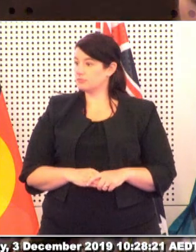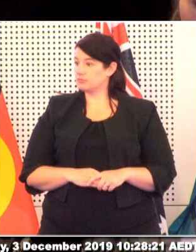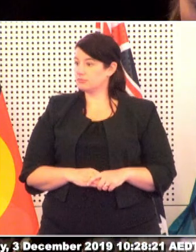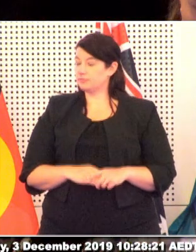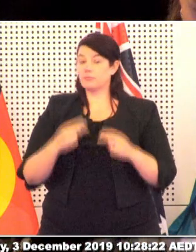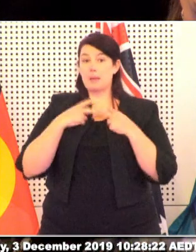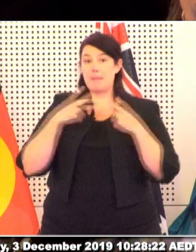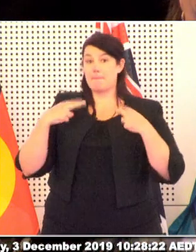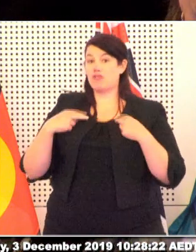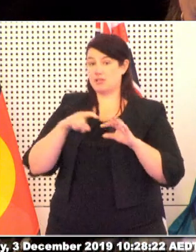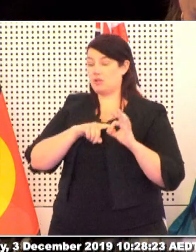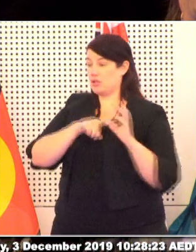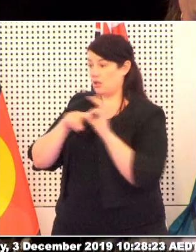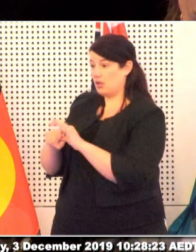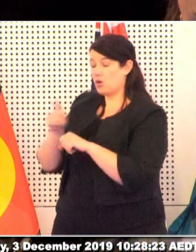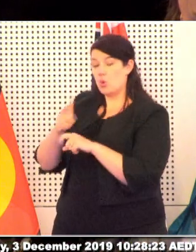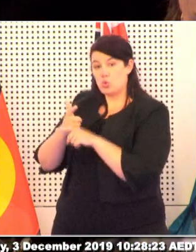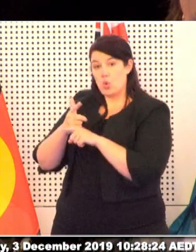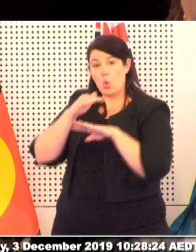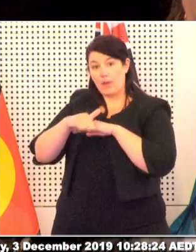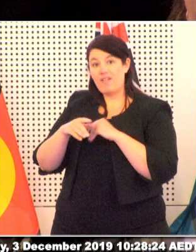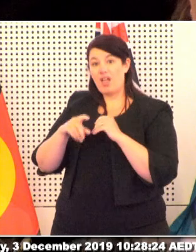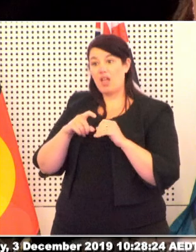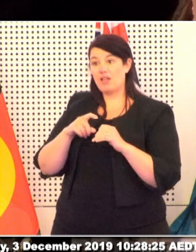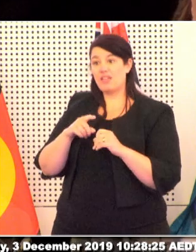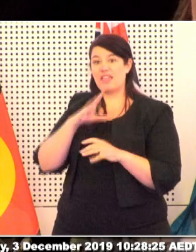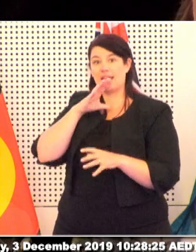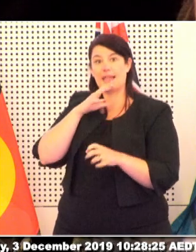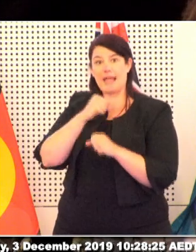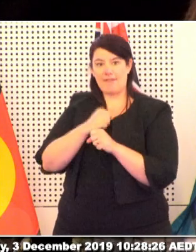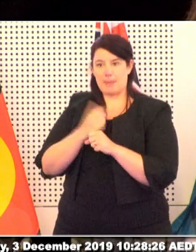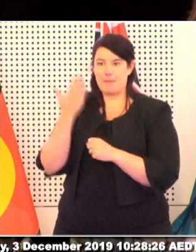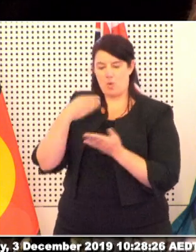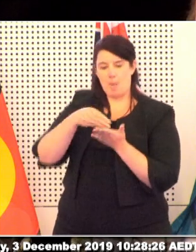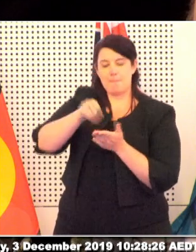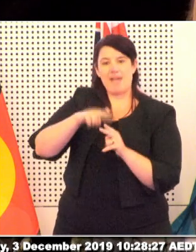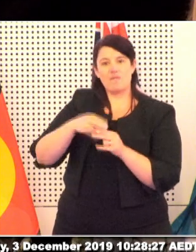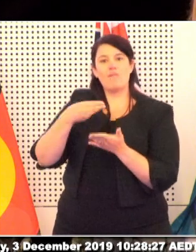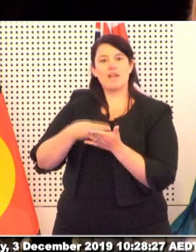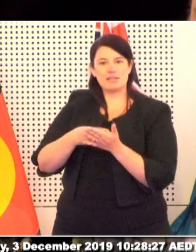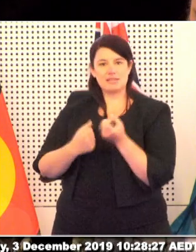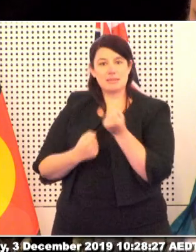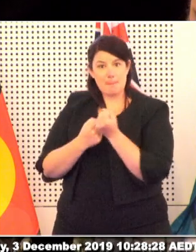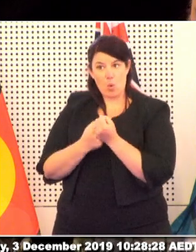Now, you’ve mentioned that governments were the original funders or providers. Has that changed over time?